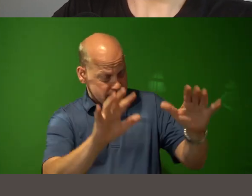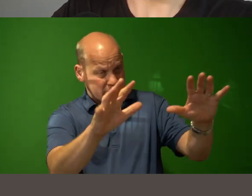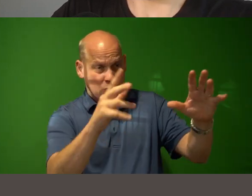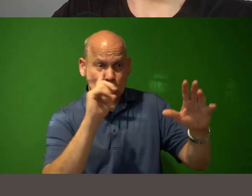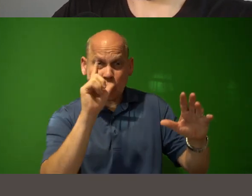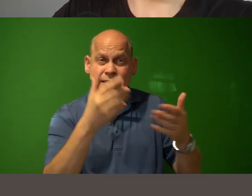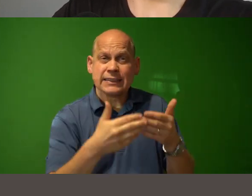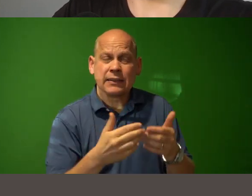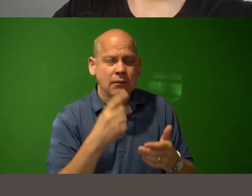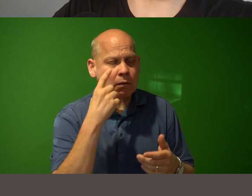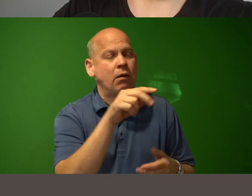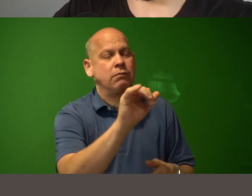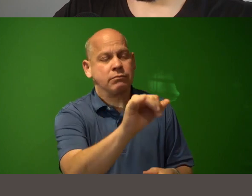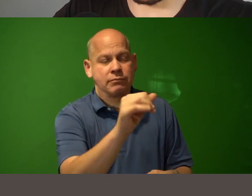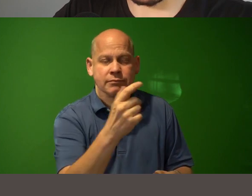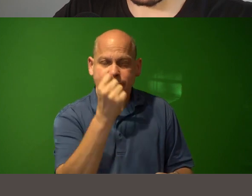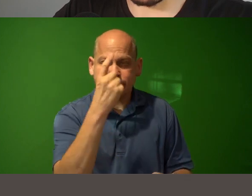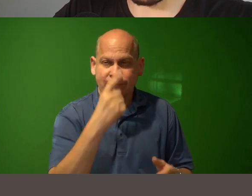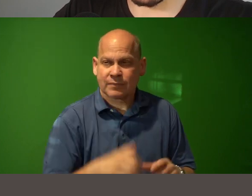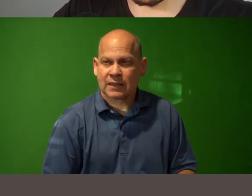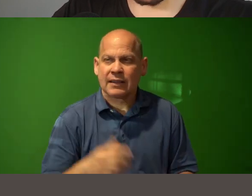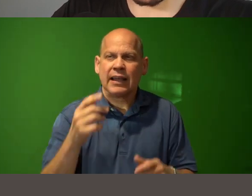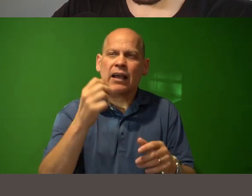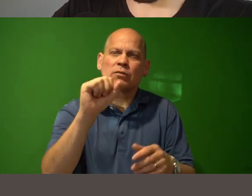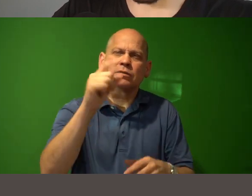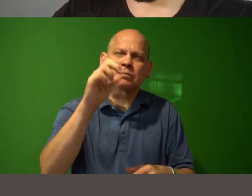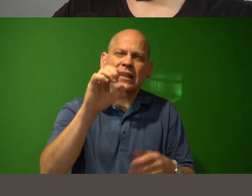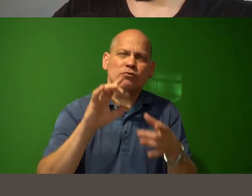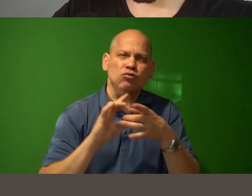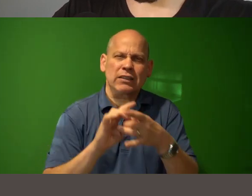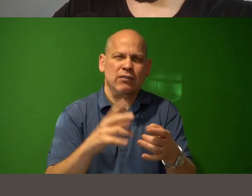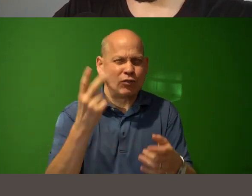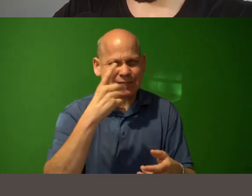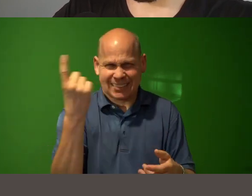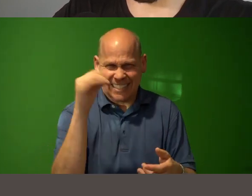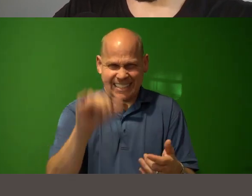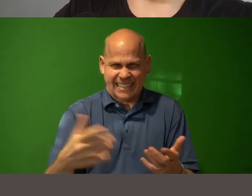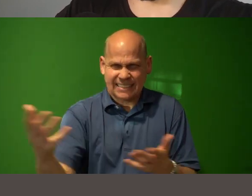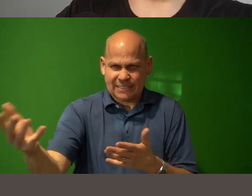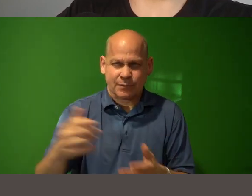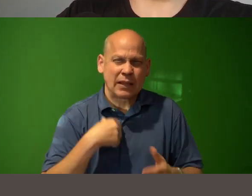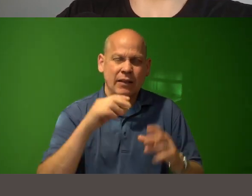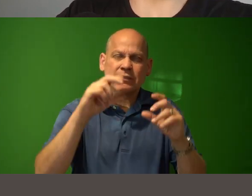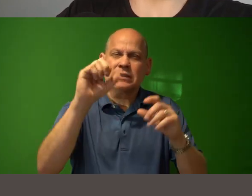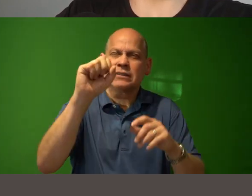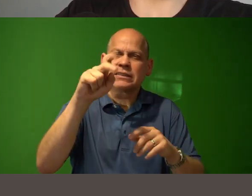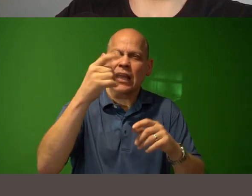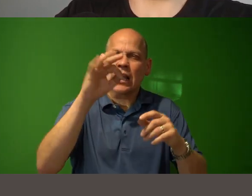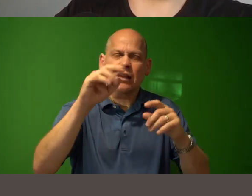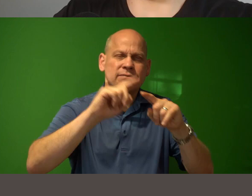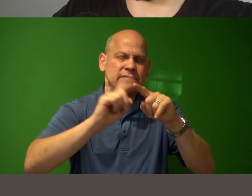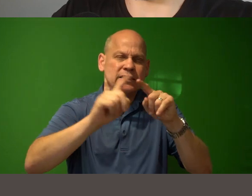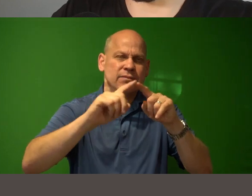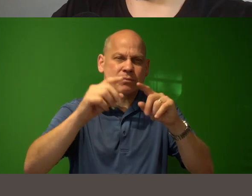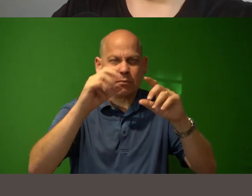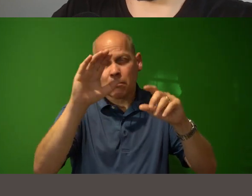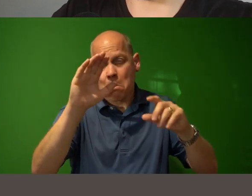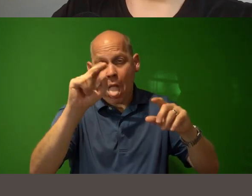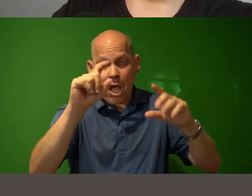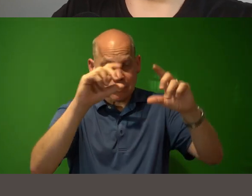Next comes space relation. And we've all seen something like this where we have a stack of diagrams blocks and they're all very close together.